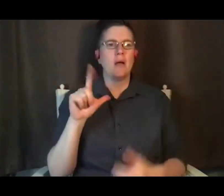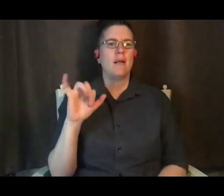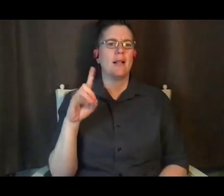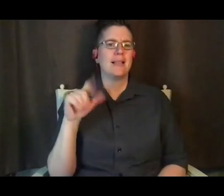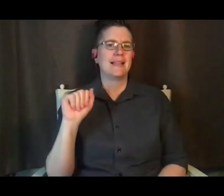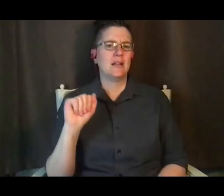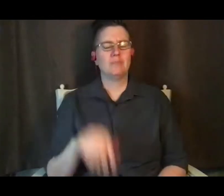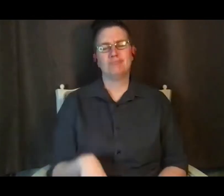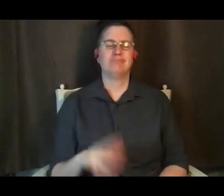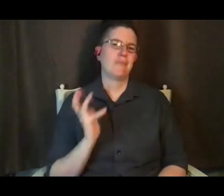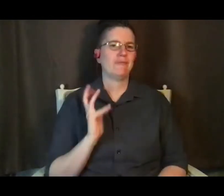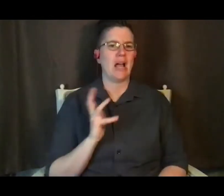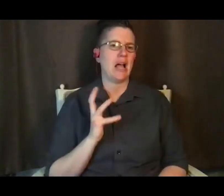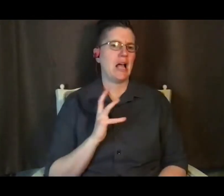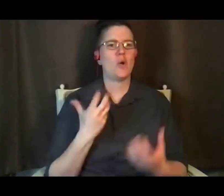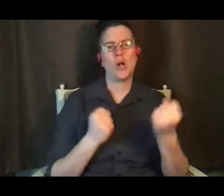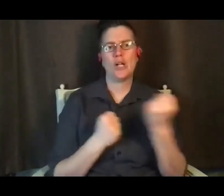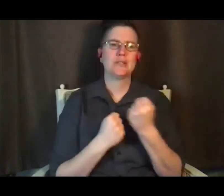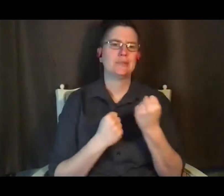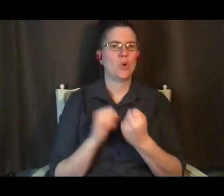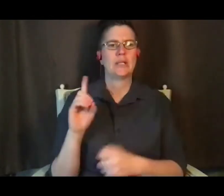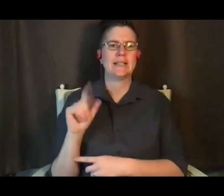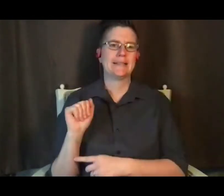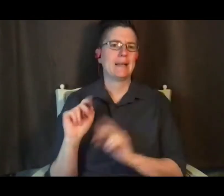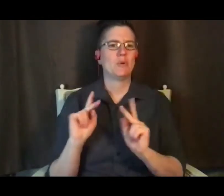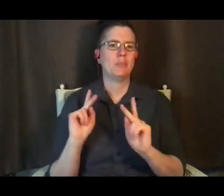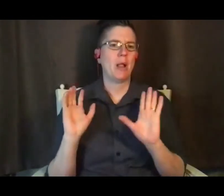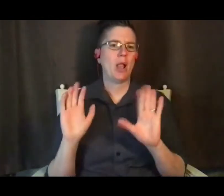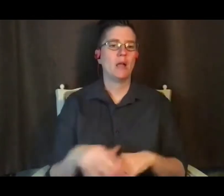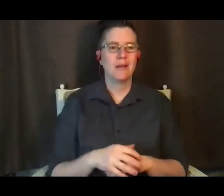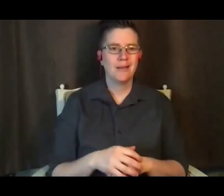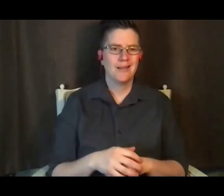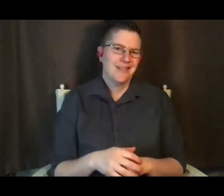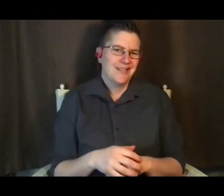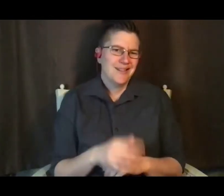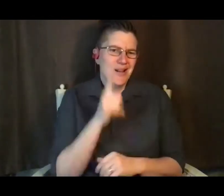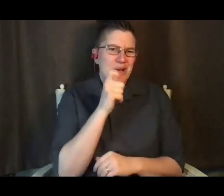that you want to support disabled people but who really hates disabled people who has a problem